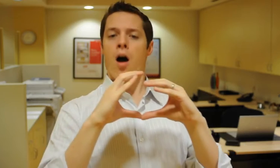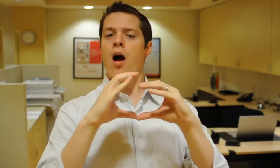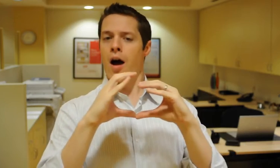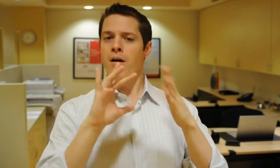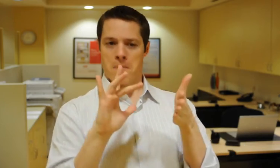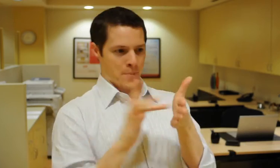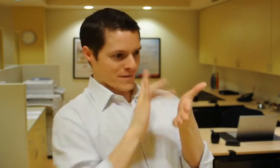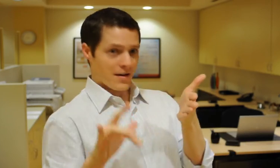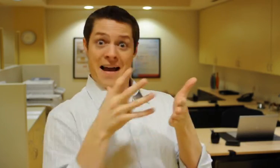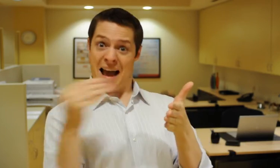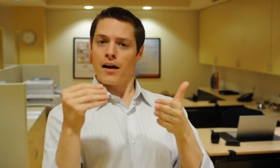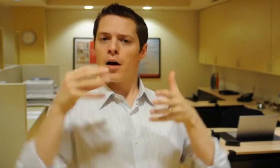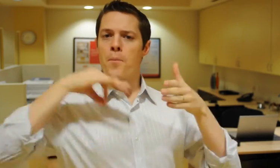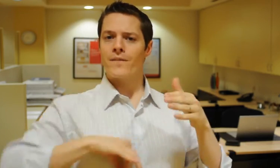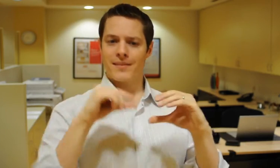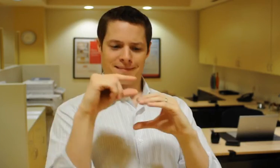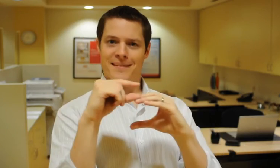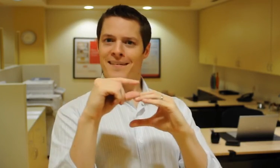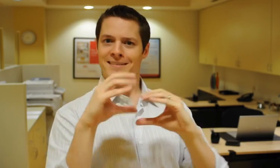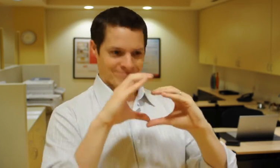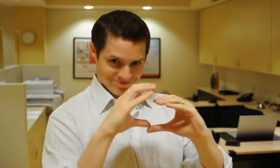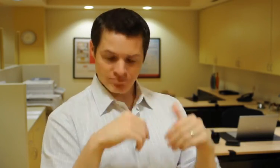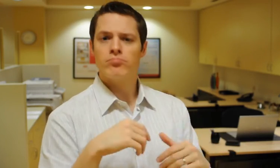This allows them to recoup their expenses and post a reasonable per-minute profit.